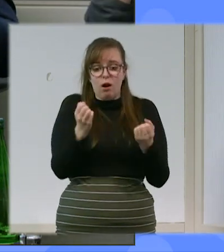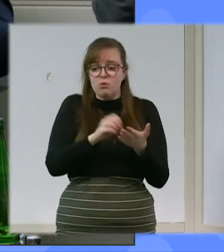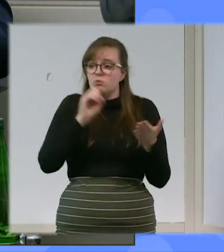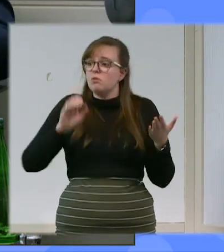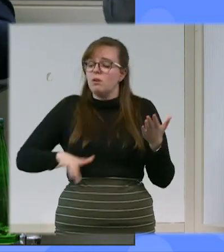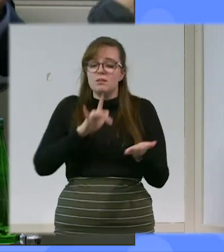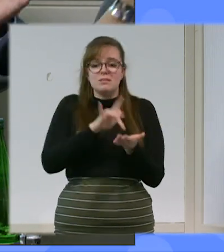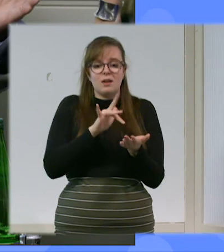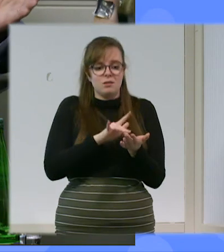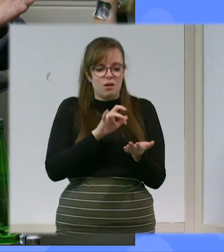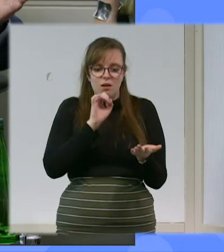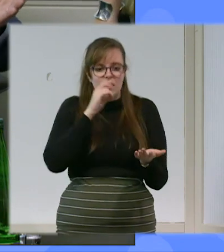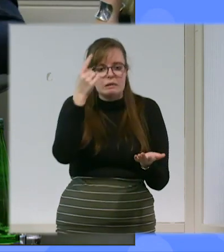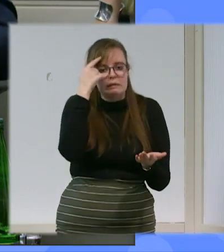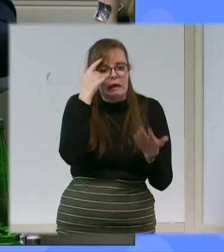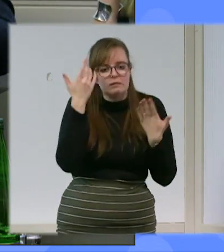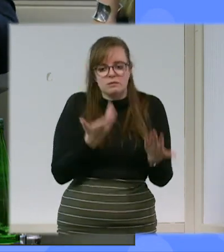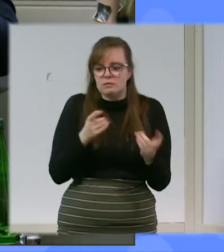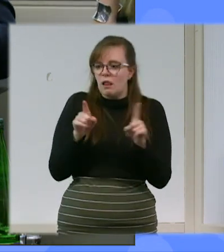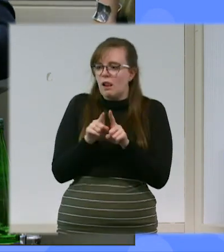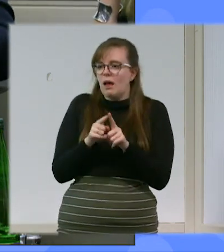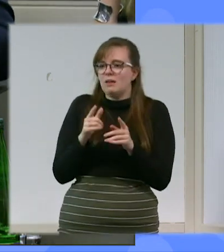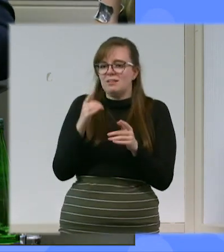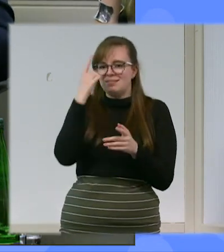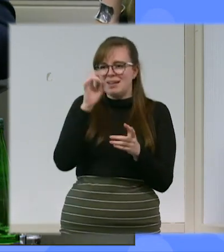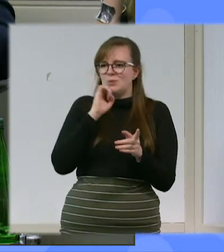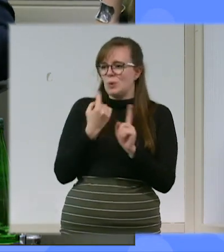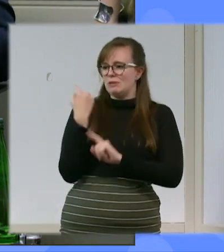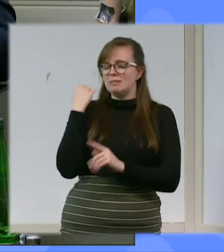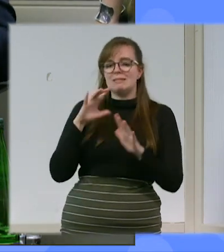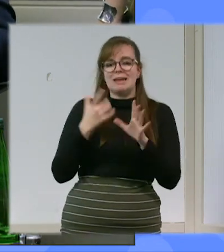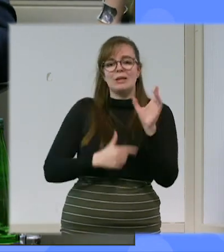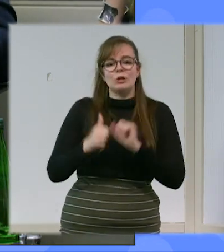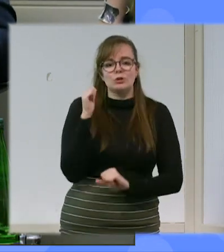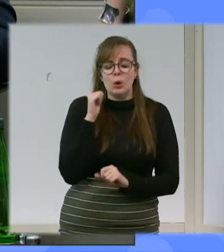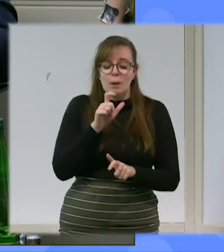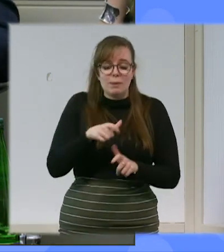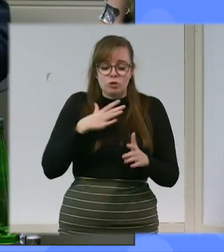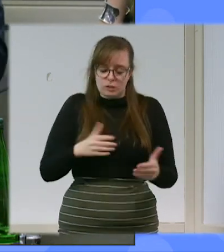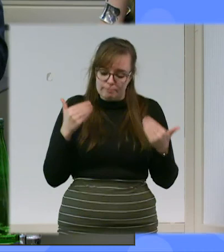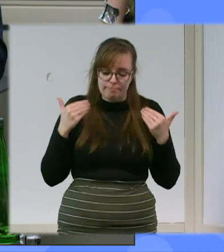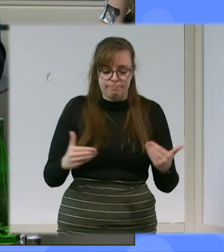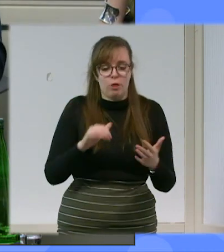today as it made sense ten years ago your people just need to go on and make the right choices and make the right decisions okay thank you sandy I think